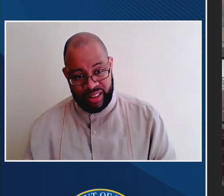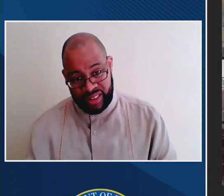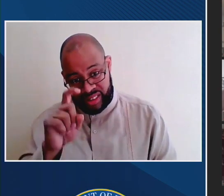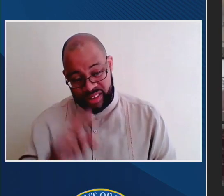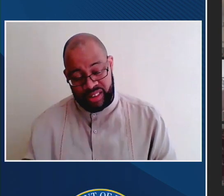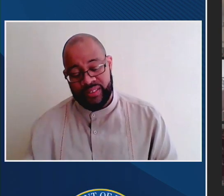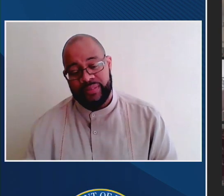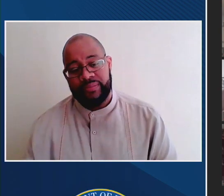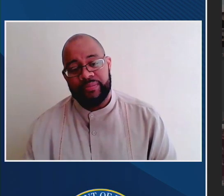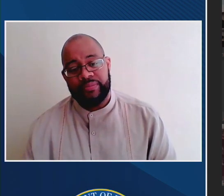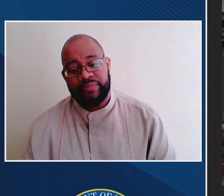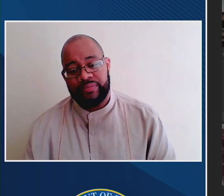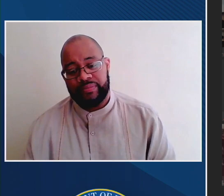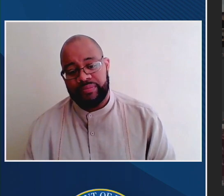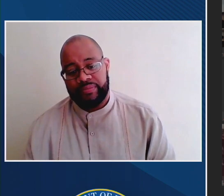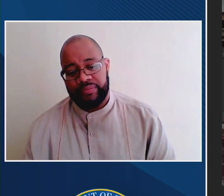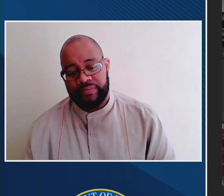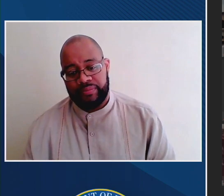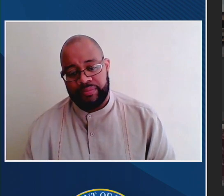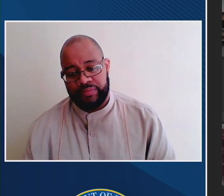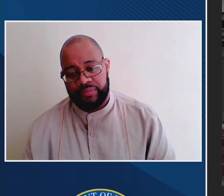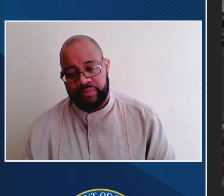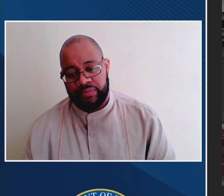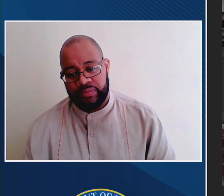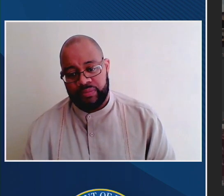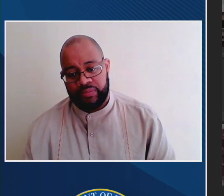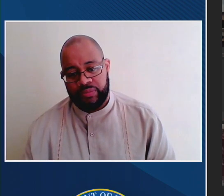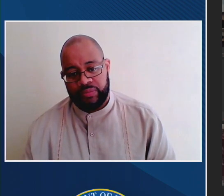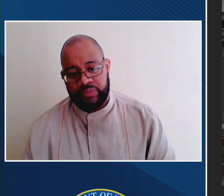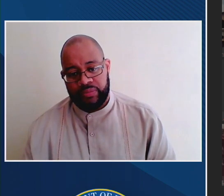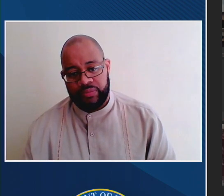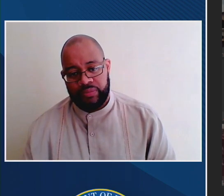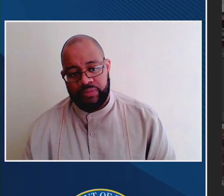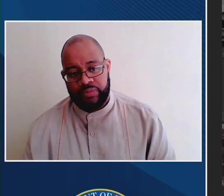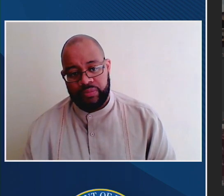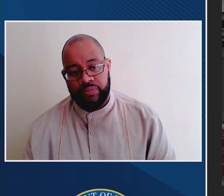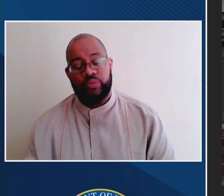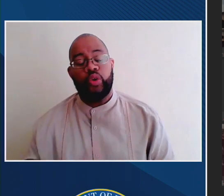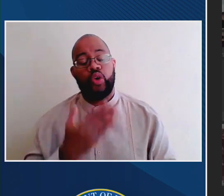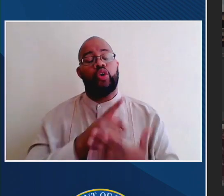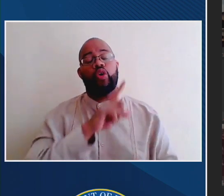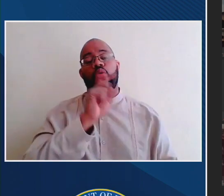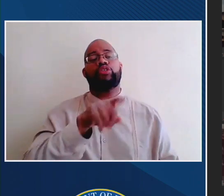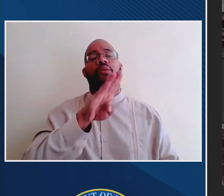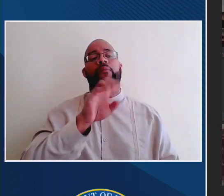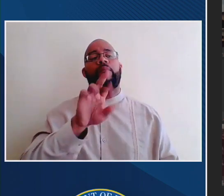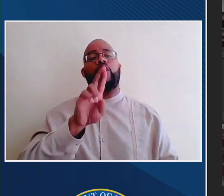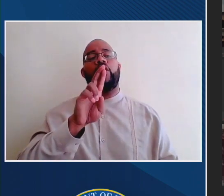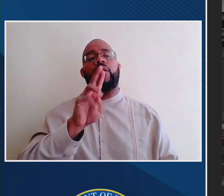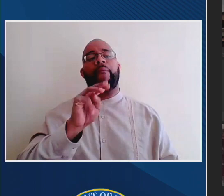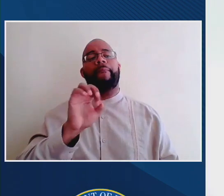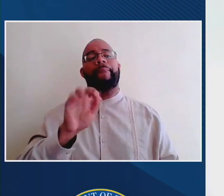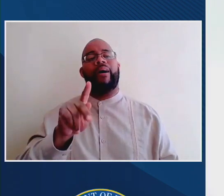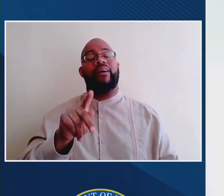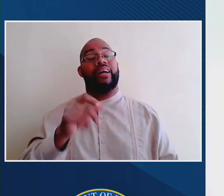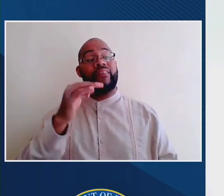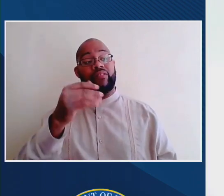David. That's a good question, Barmak. If the Department were to deny a request